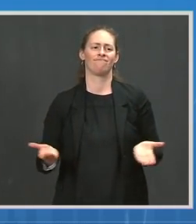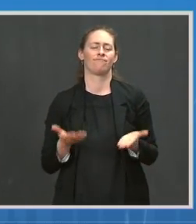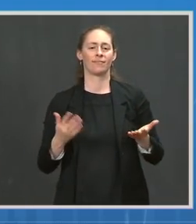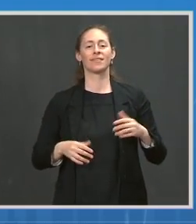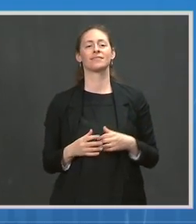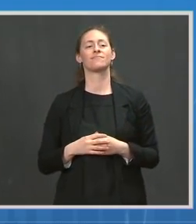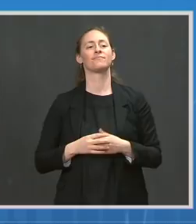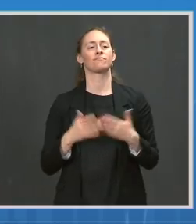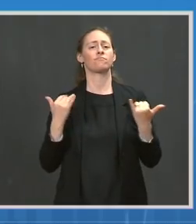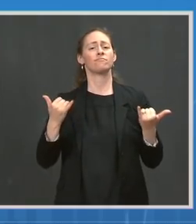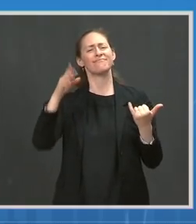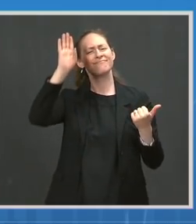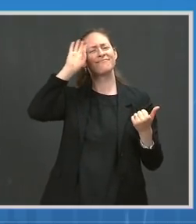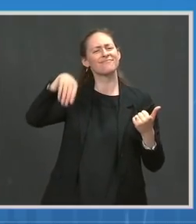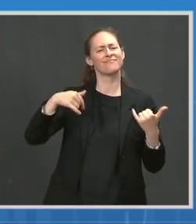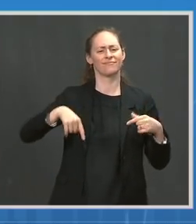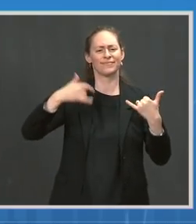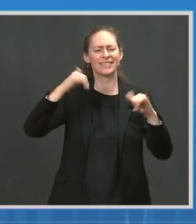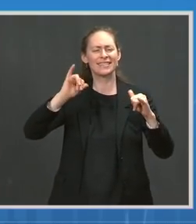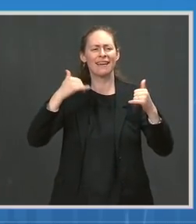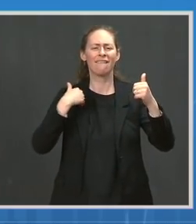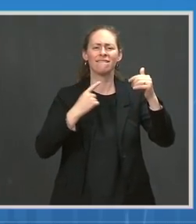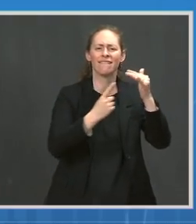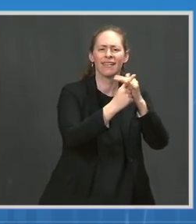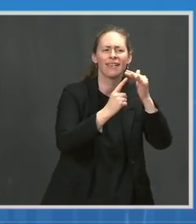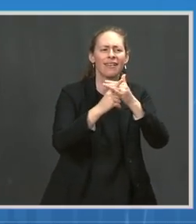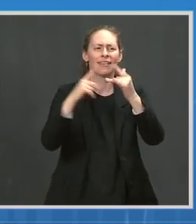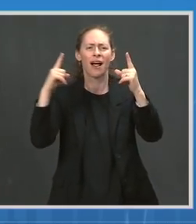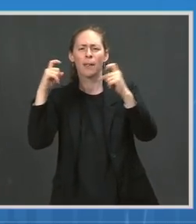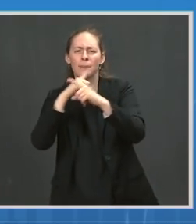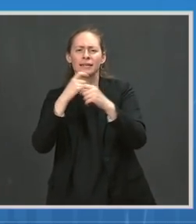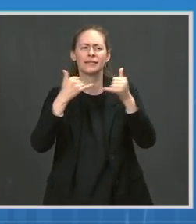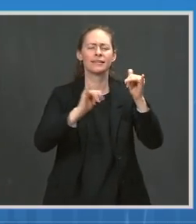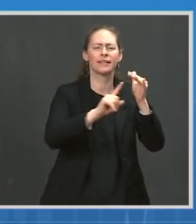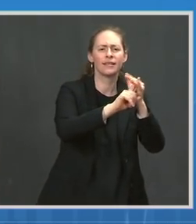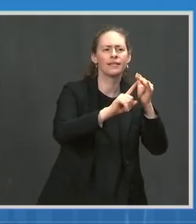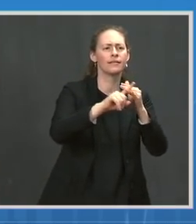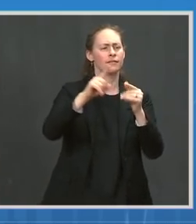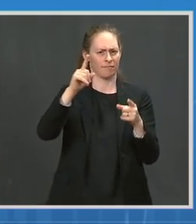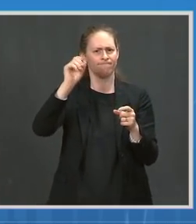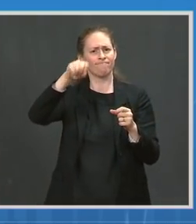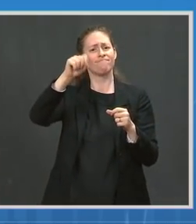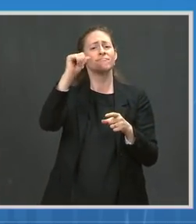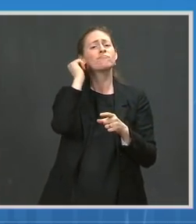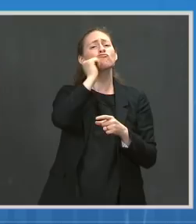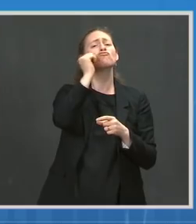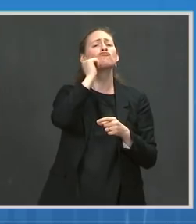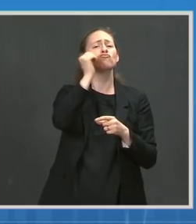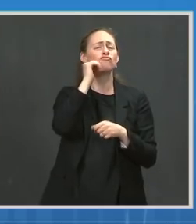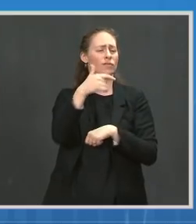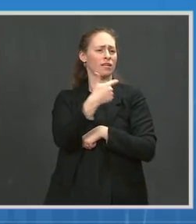On the one hand, more people in the United States are being vaccinated every single day at an accelerated pace.